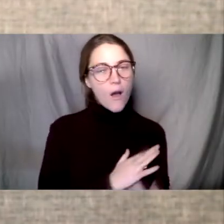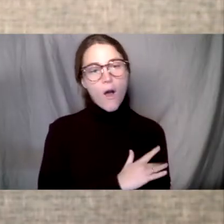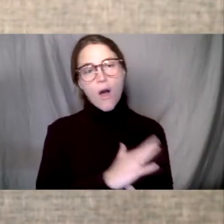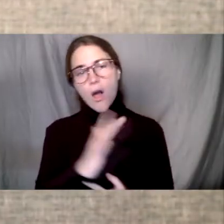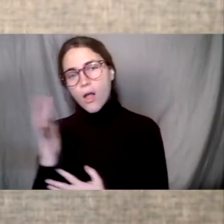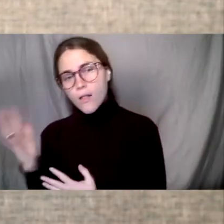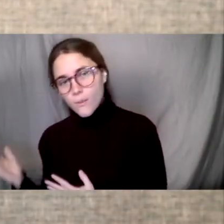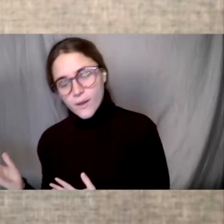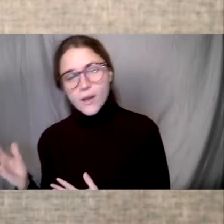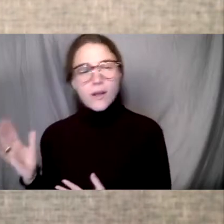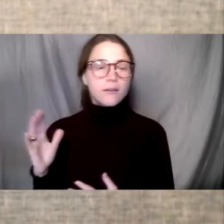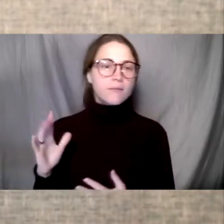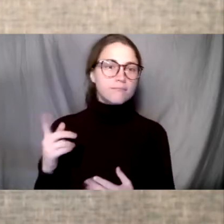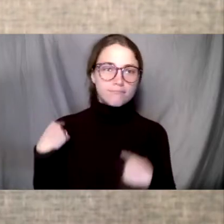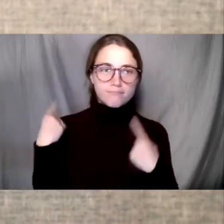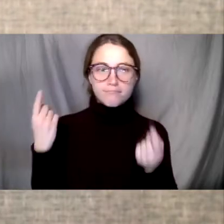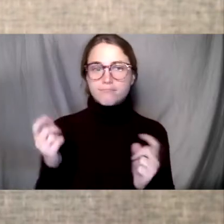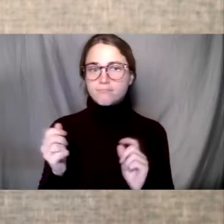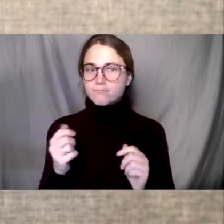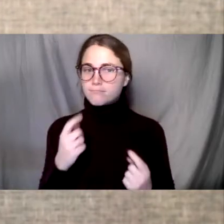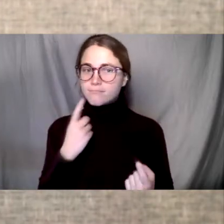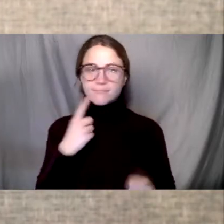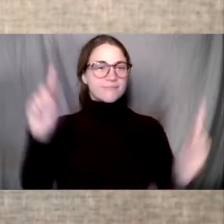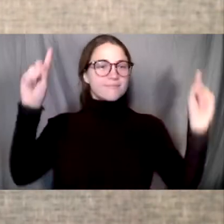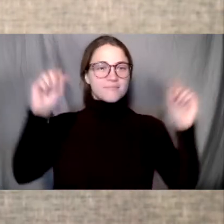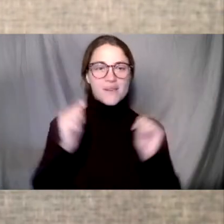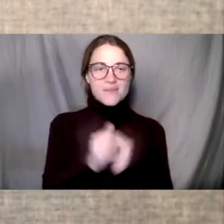have also been excelling in areas outside of music room